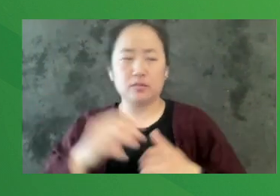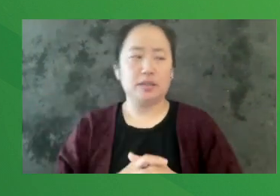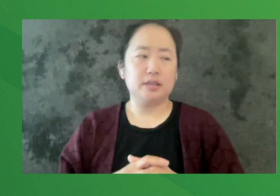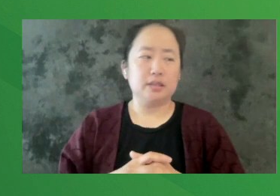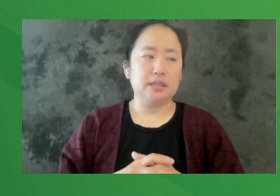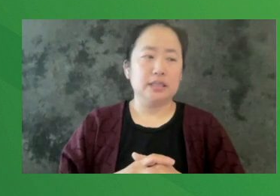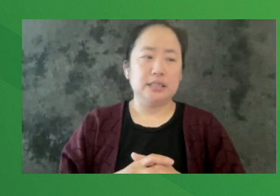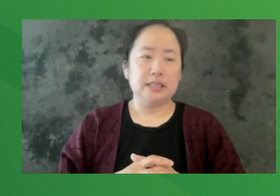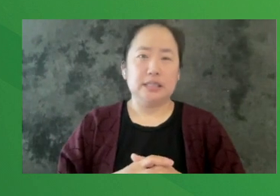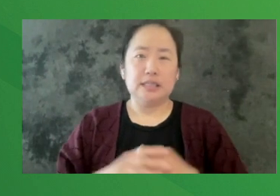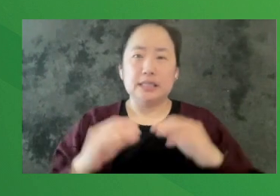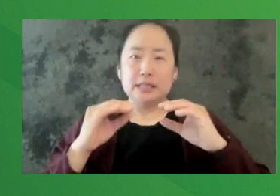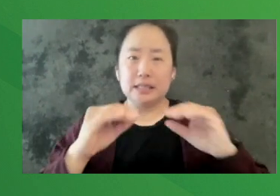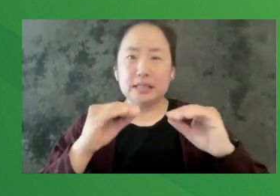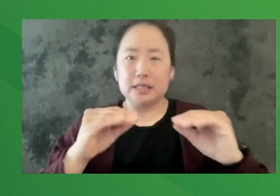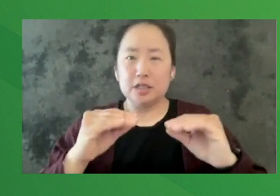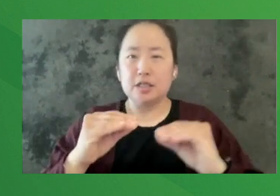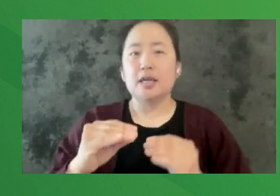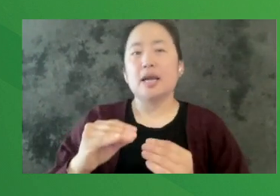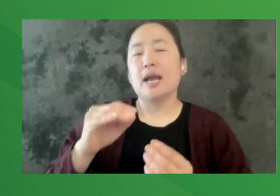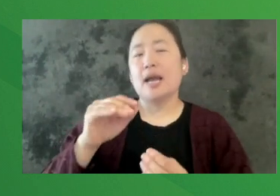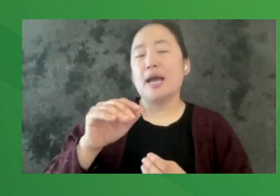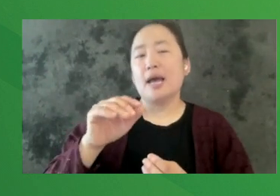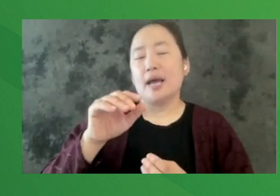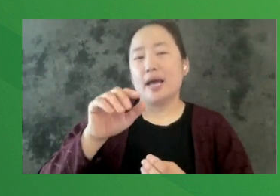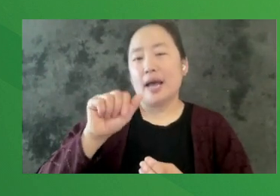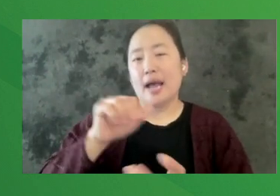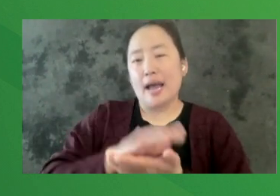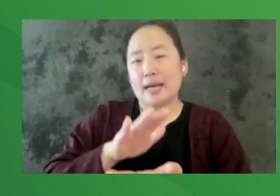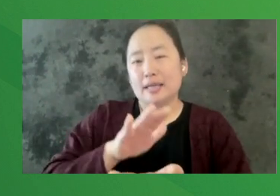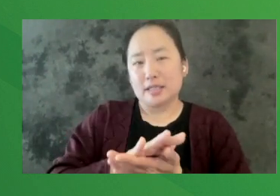AEL which is active, empathic listening and the PEER method have on students'